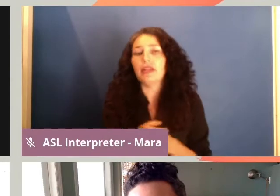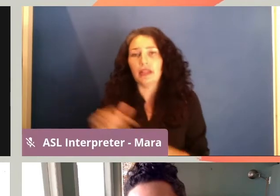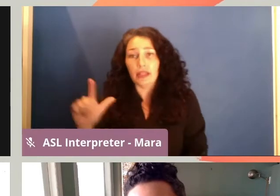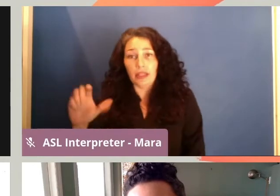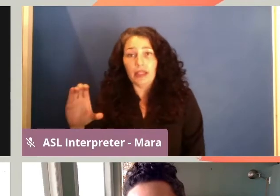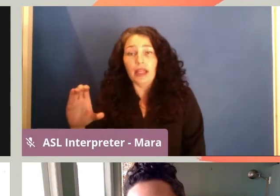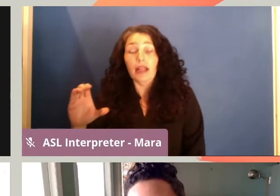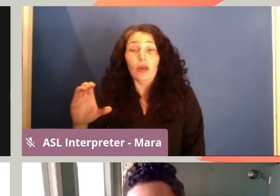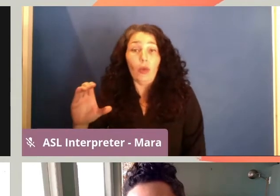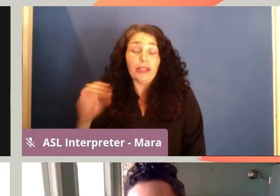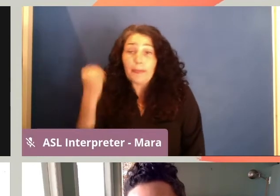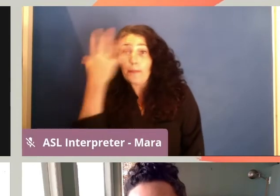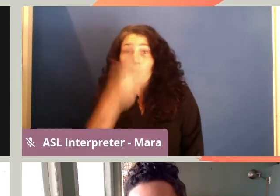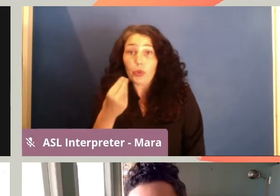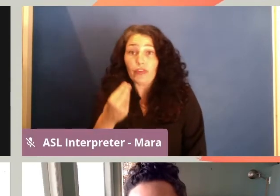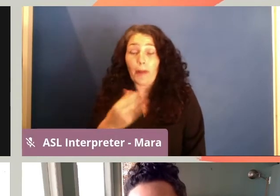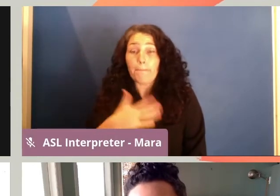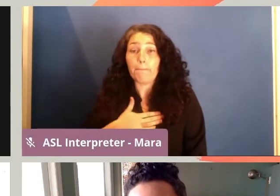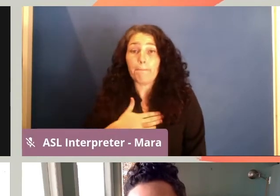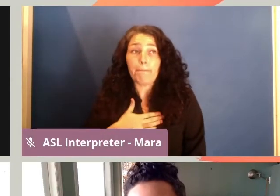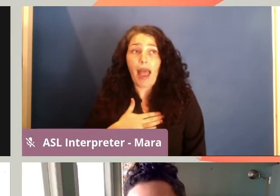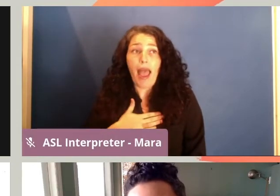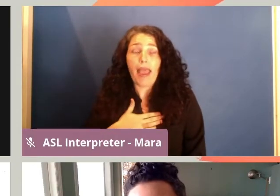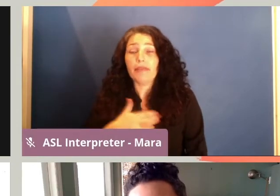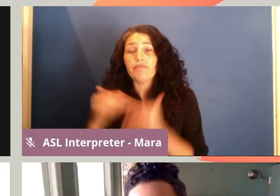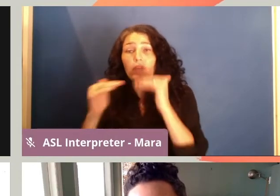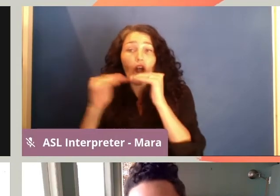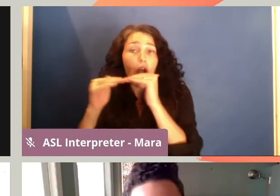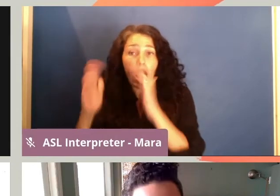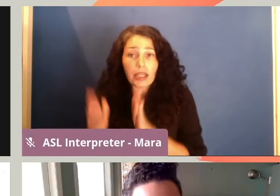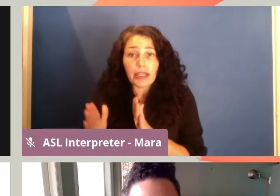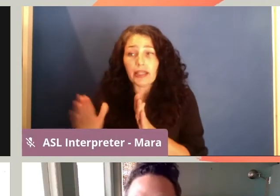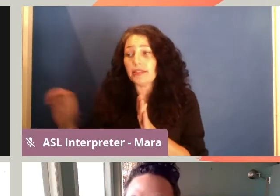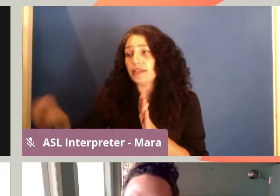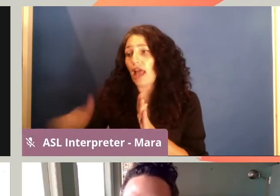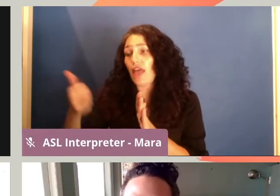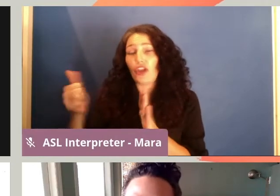my fellow actors who have watched and just were blown away